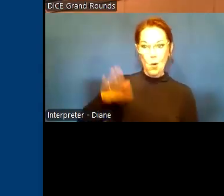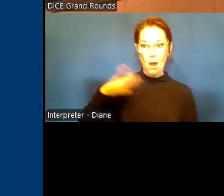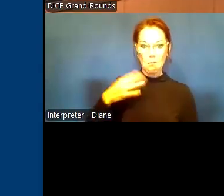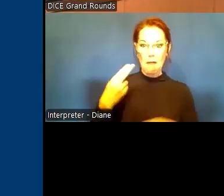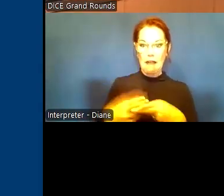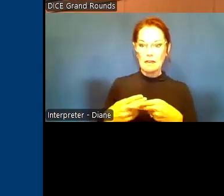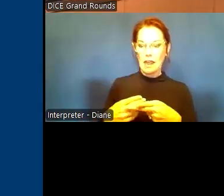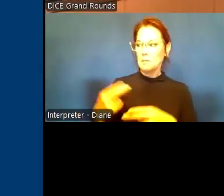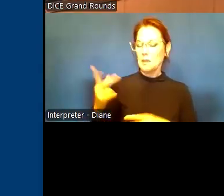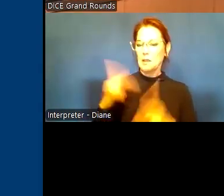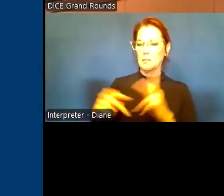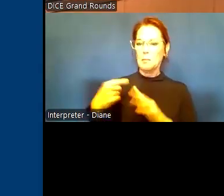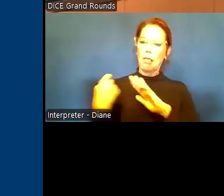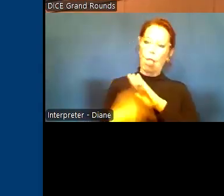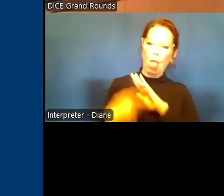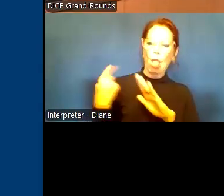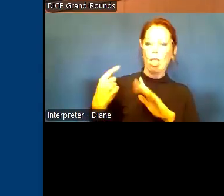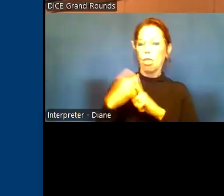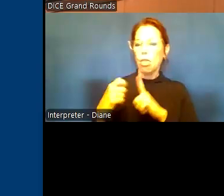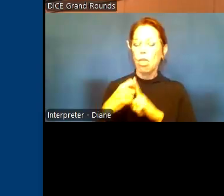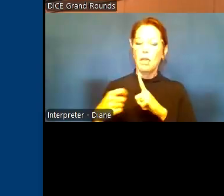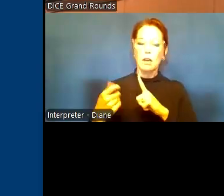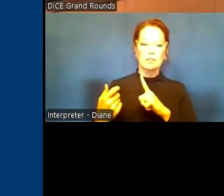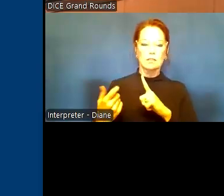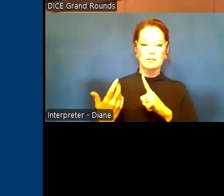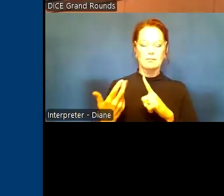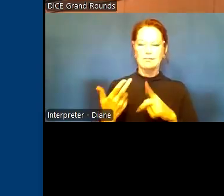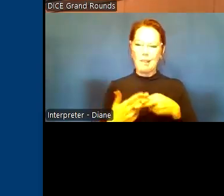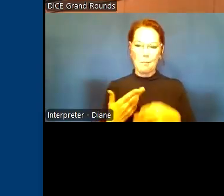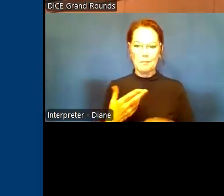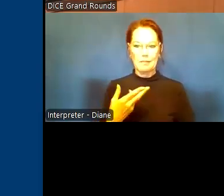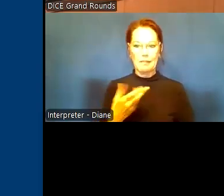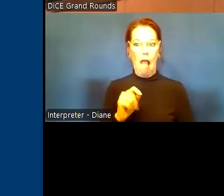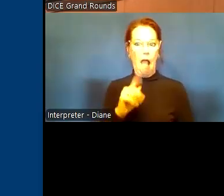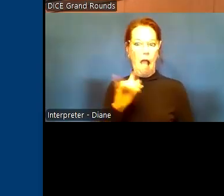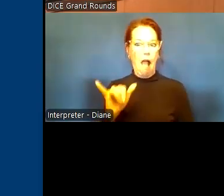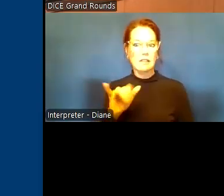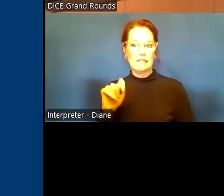so they call me House of cabbage House of tosis Hy tatsi you know so on and so forth and after